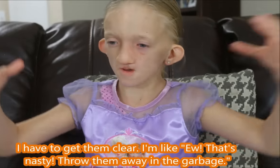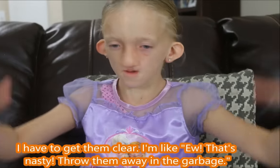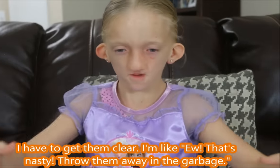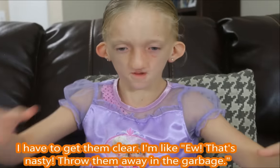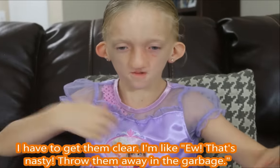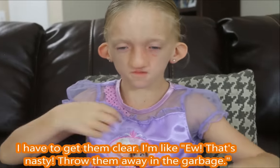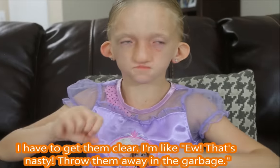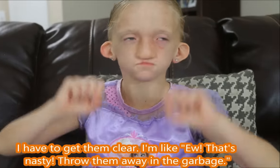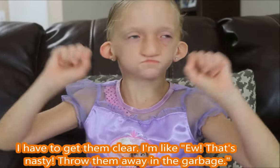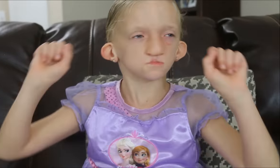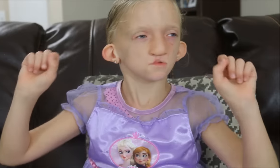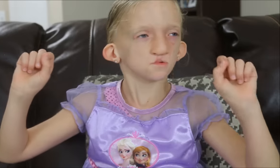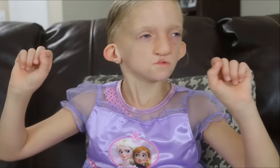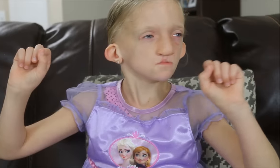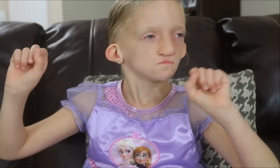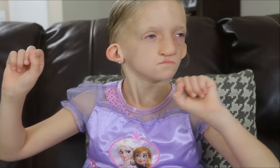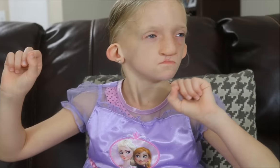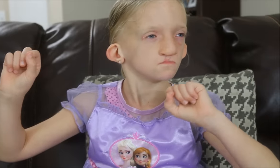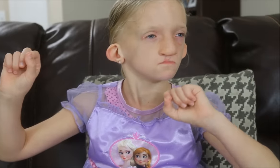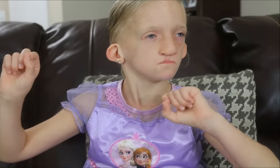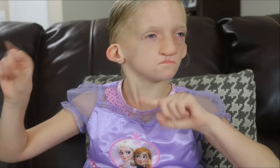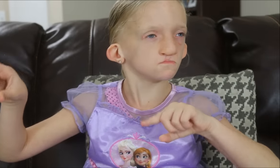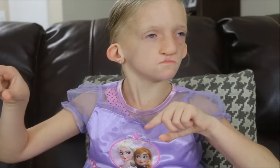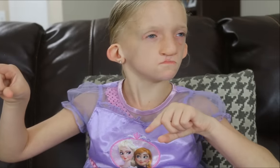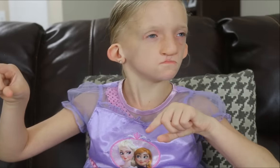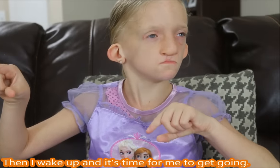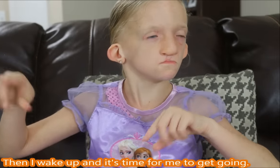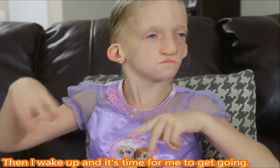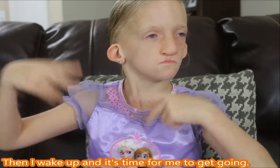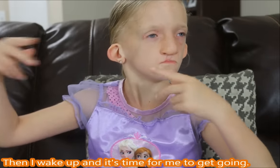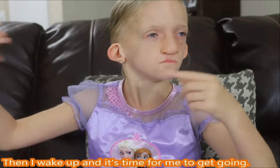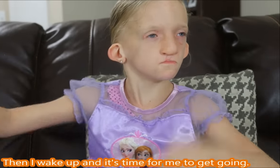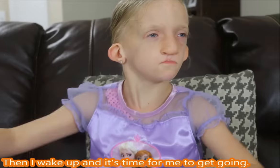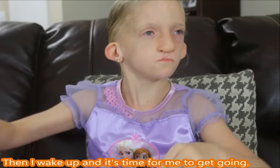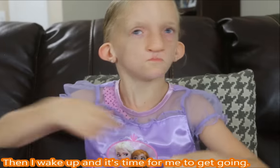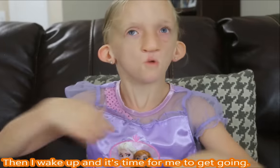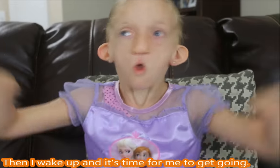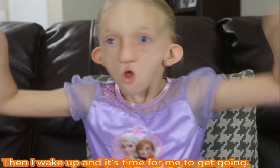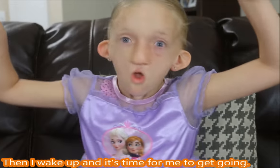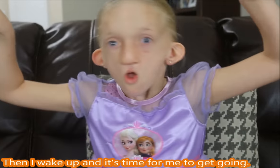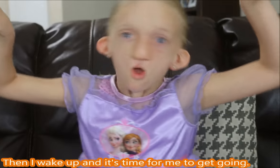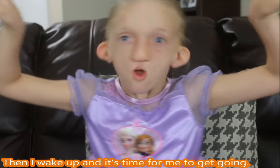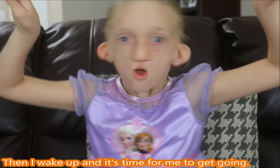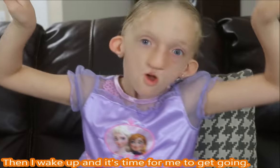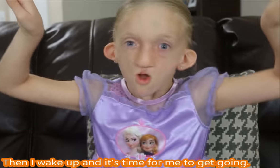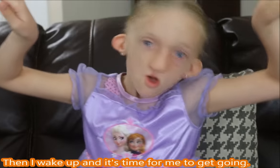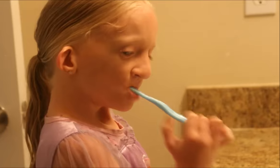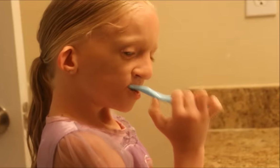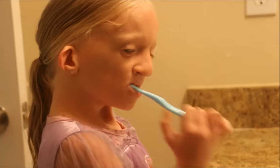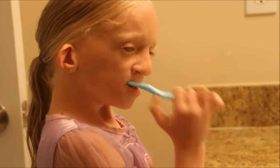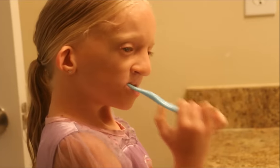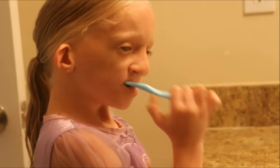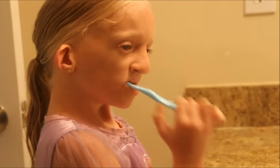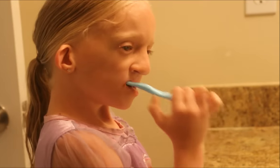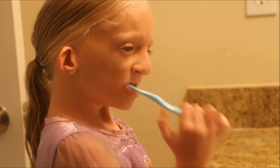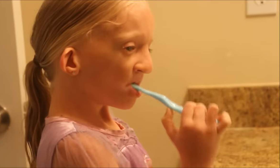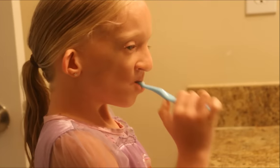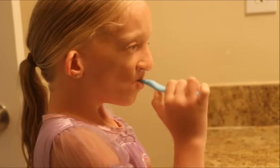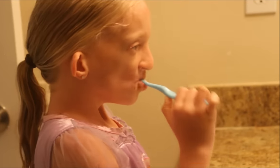garbage yeah